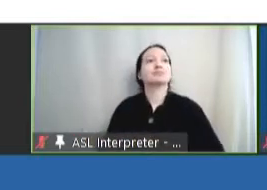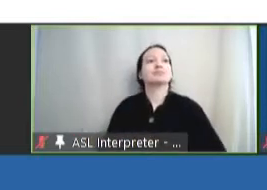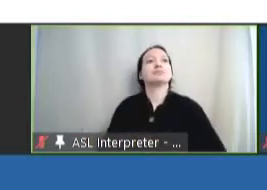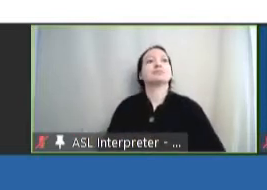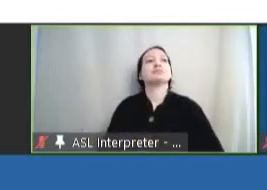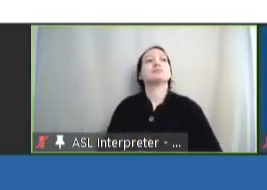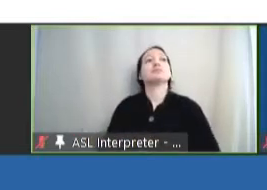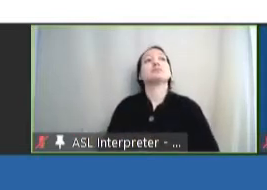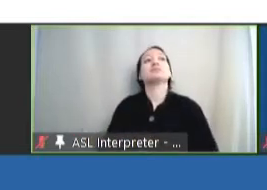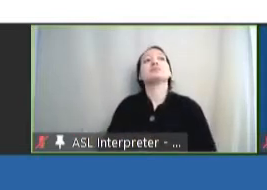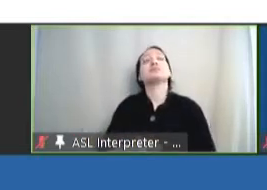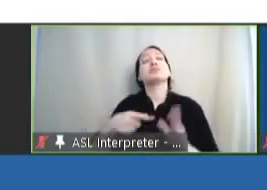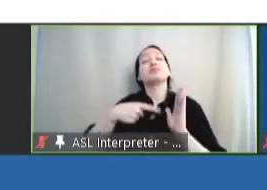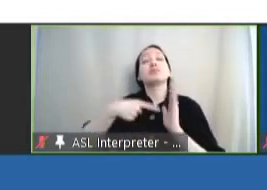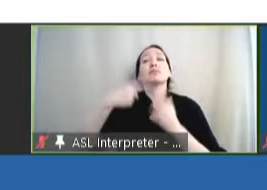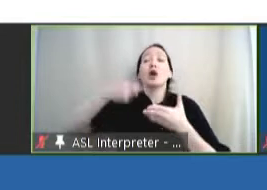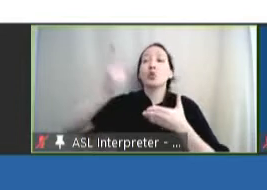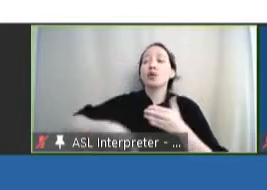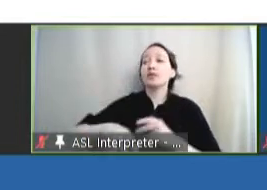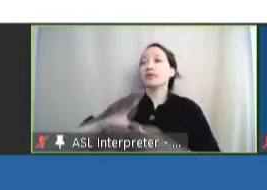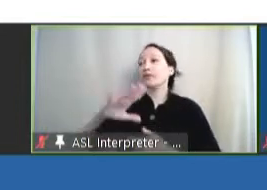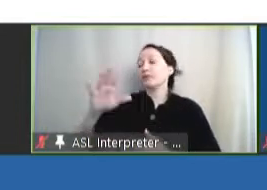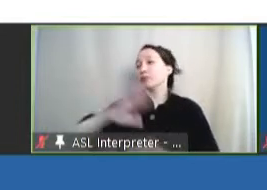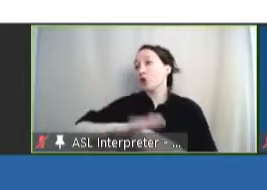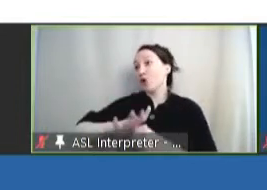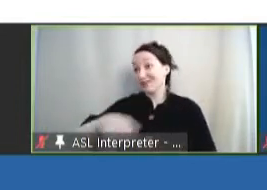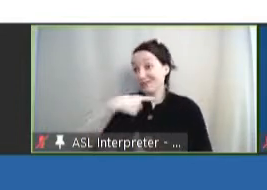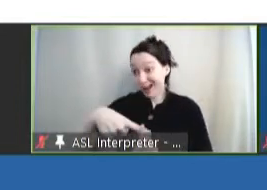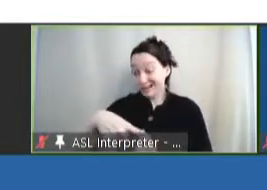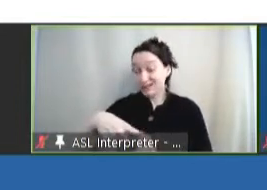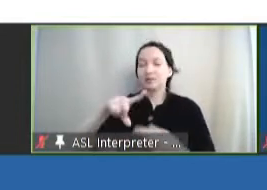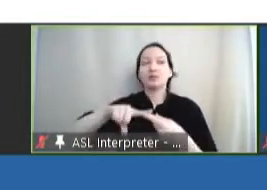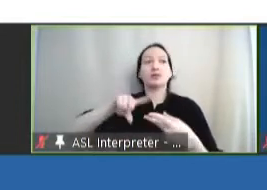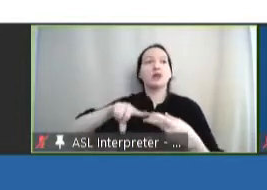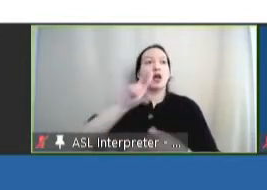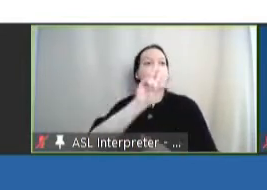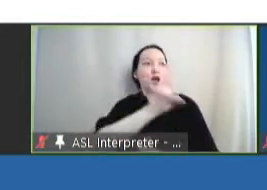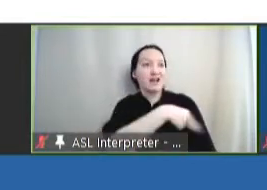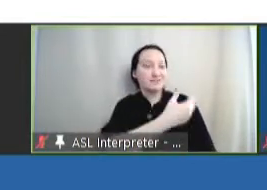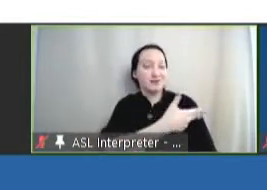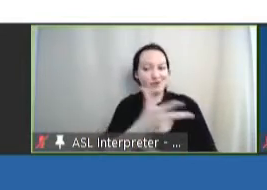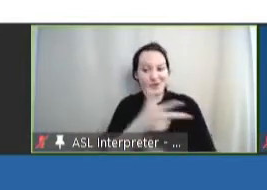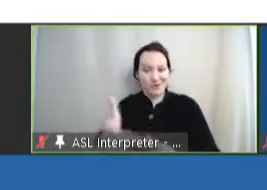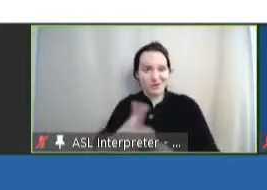looked at COVID-19 infections, all hospitalization within three weeks of that initial diagnosis, and